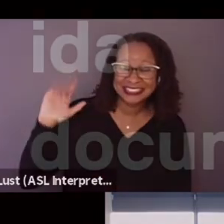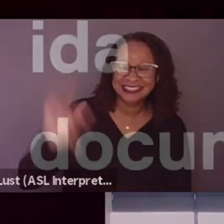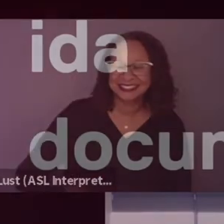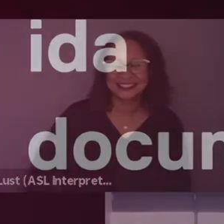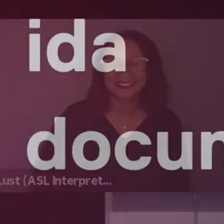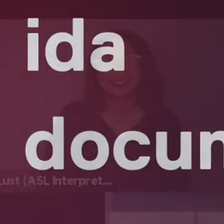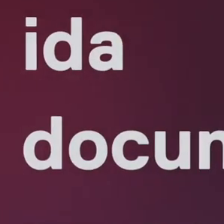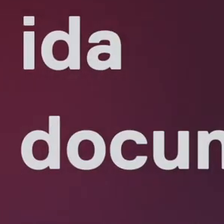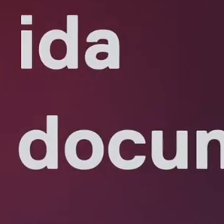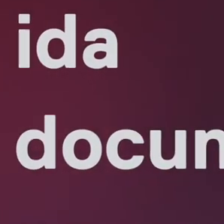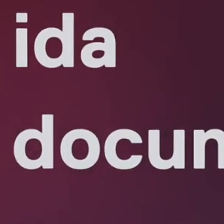IDA.